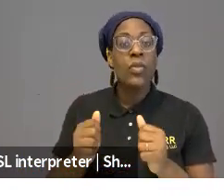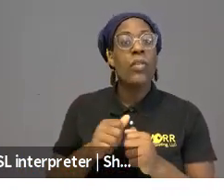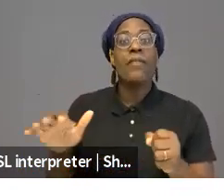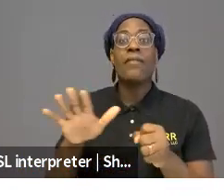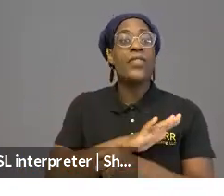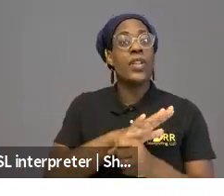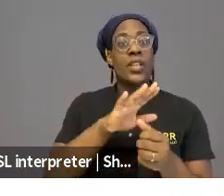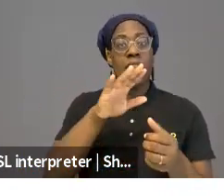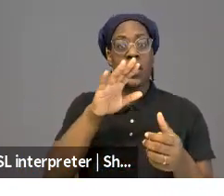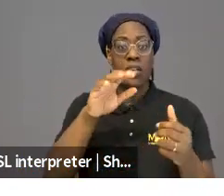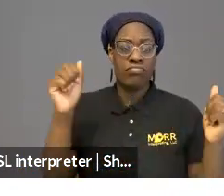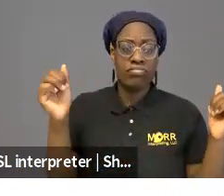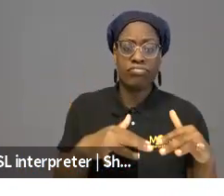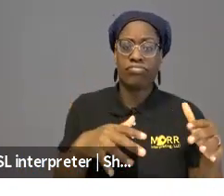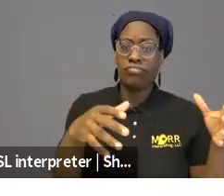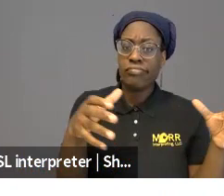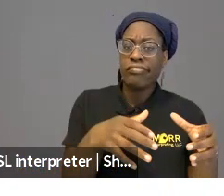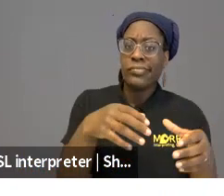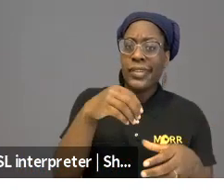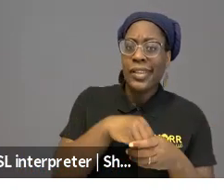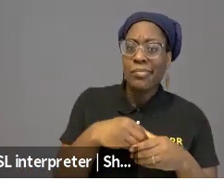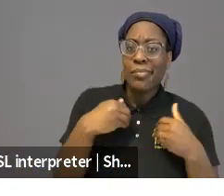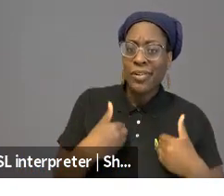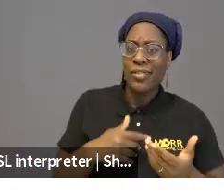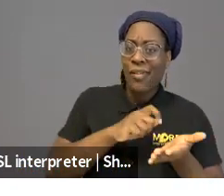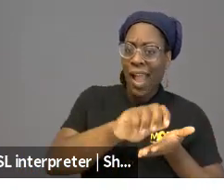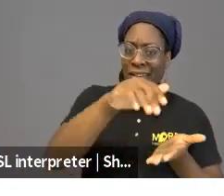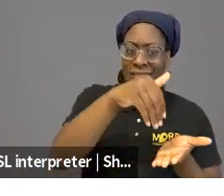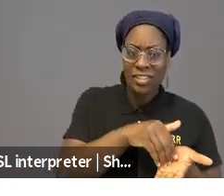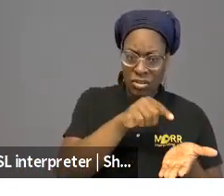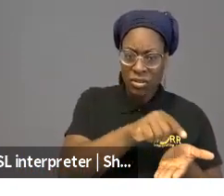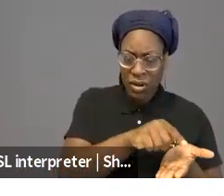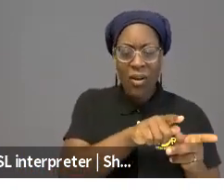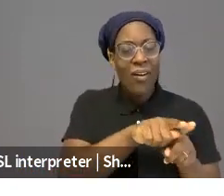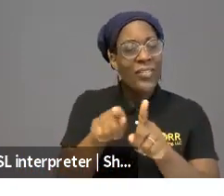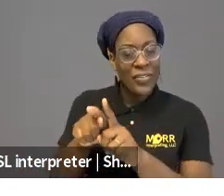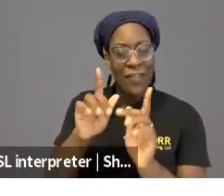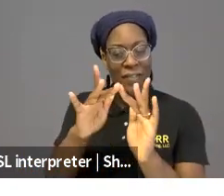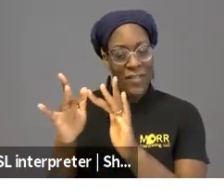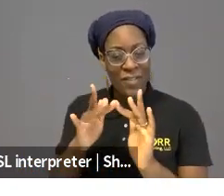We'll each talk a bit about the interdependence of our tutors and ways to encourage it through